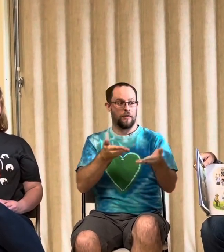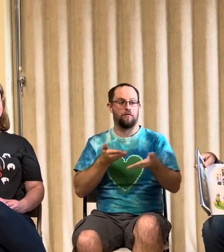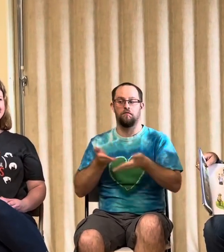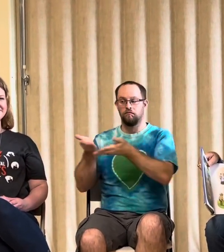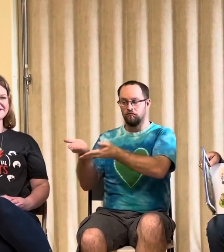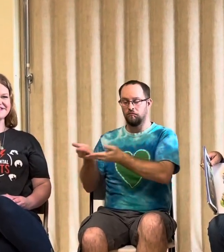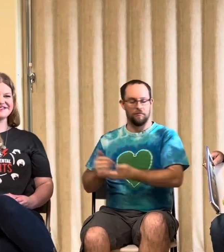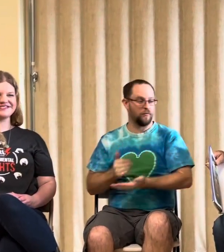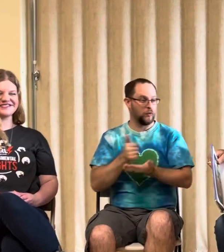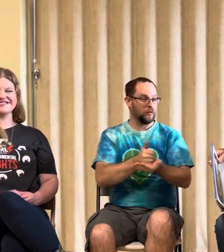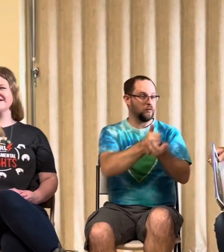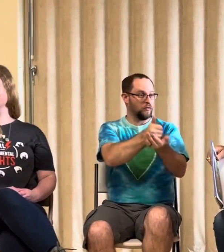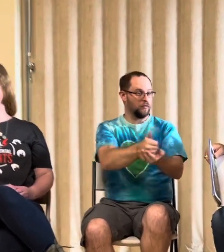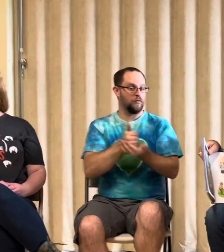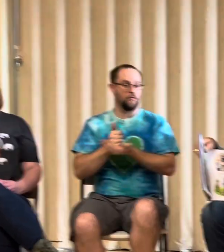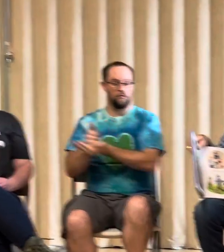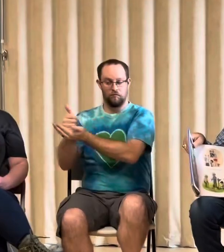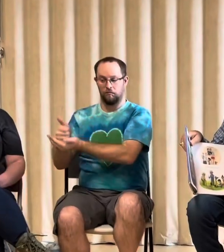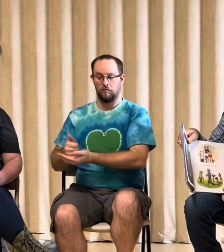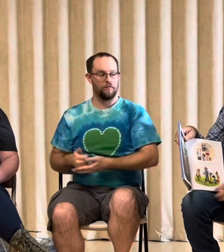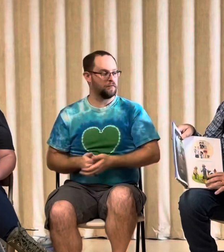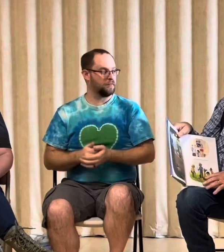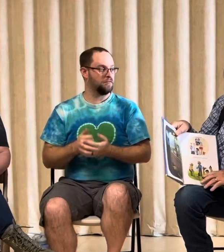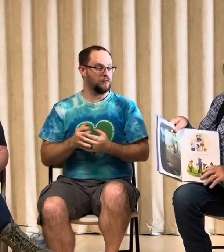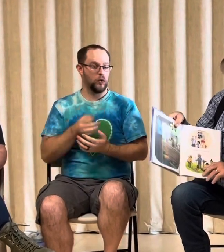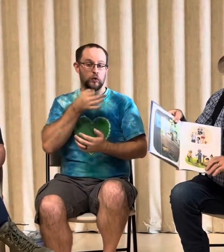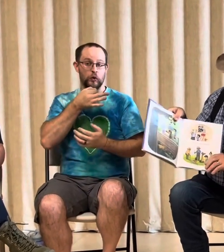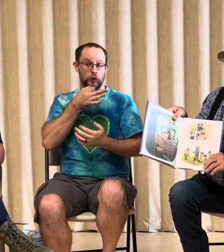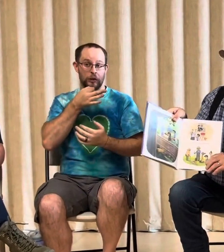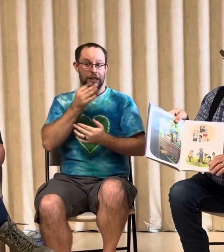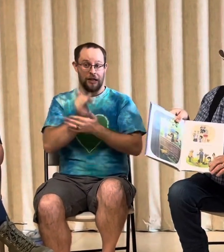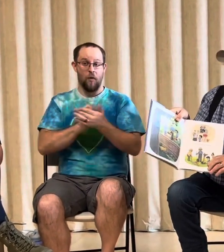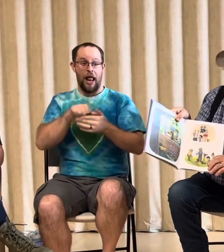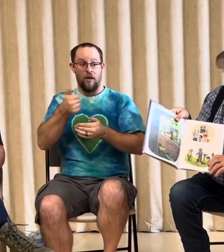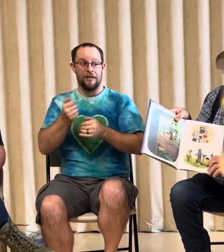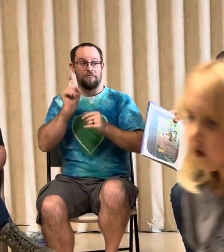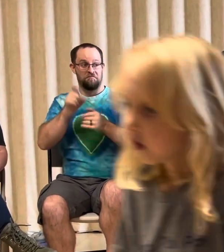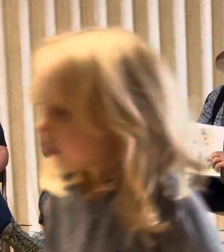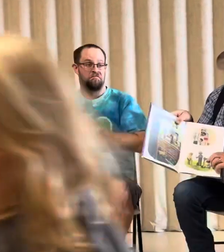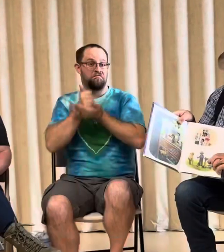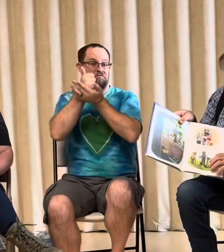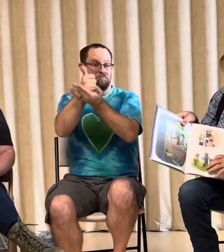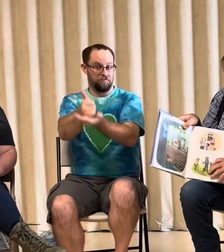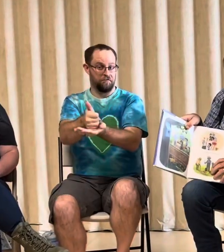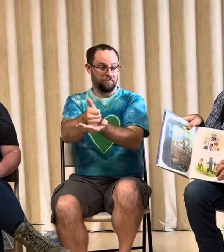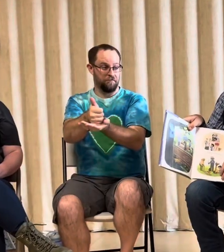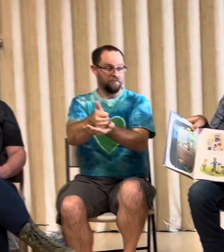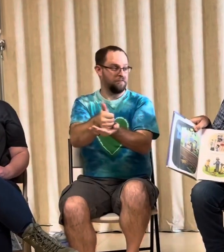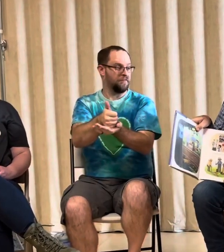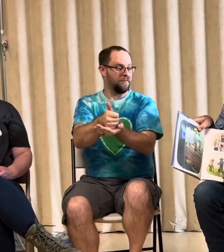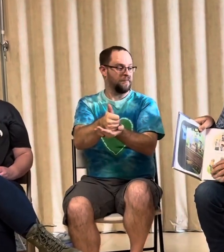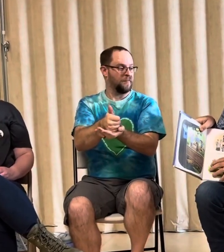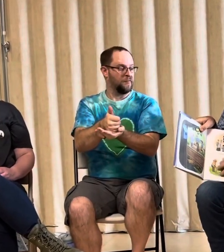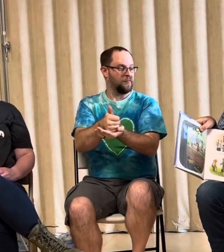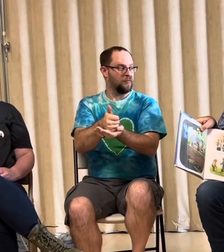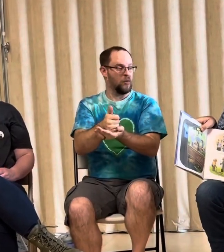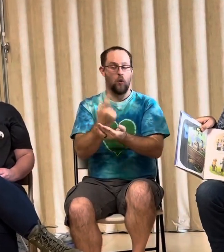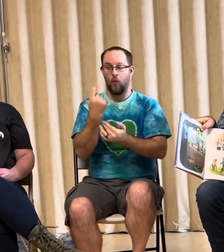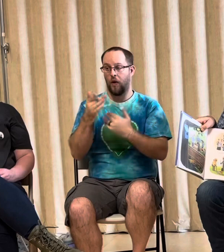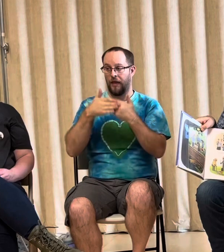their friends. And pretty soon, somebody else needed help and one of the neighbors needed